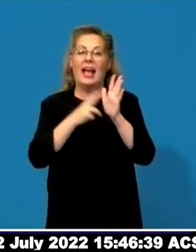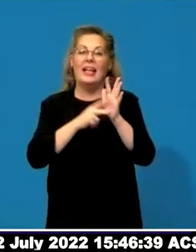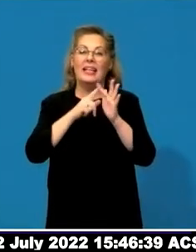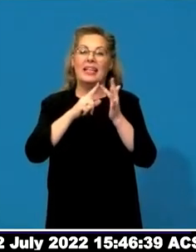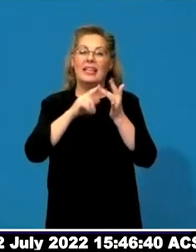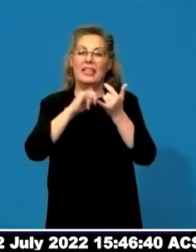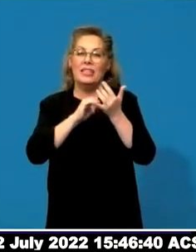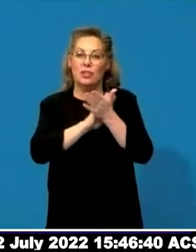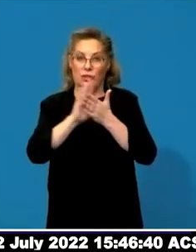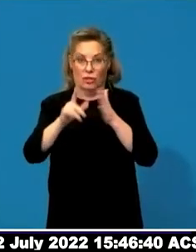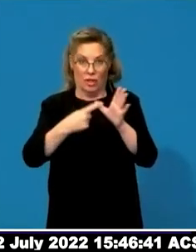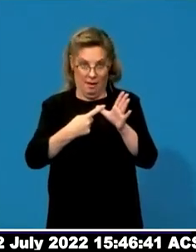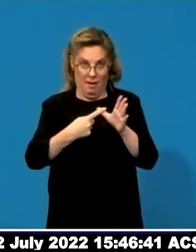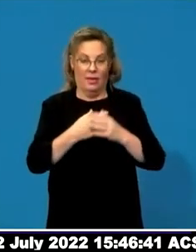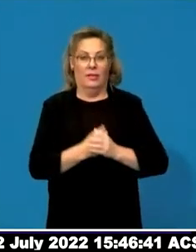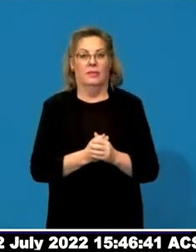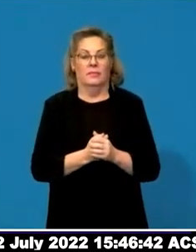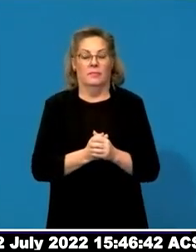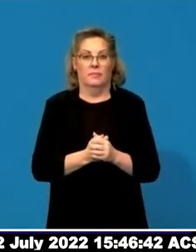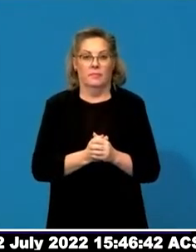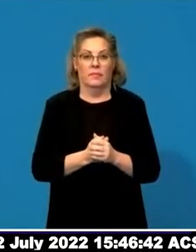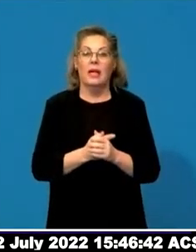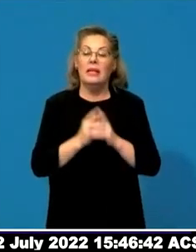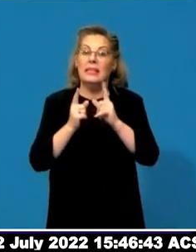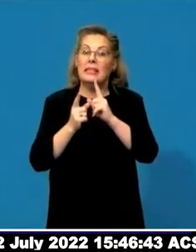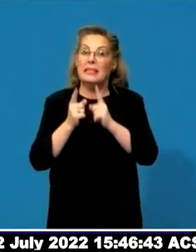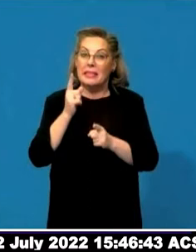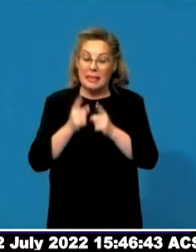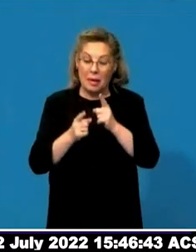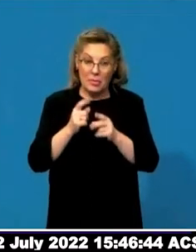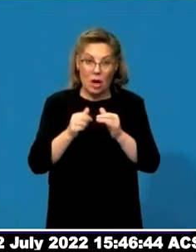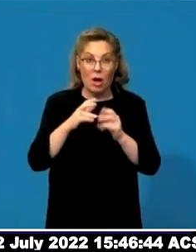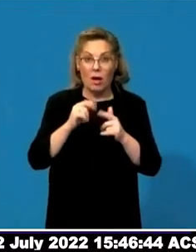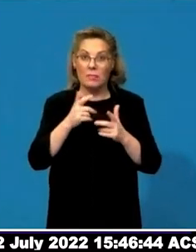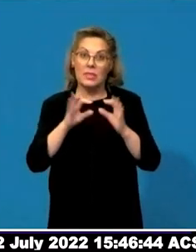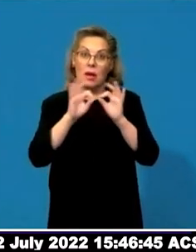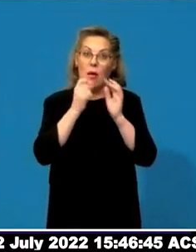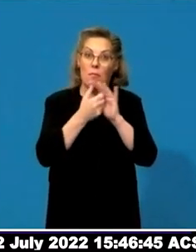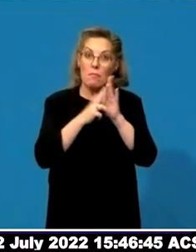is also supported by Tyron Day of the Royal Commission and Ms Wallace of FPDN.